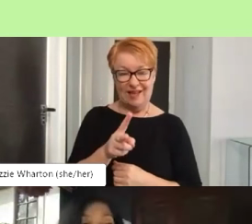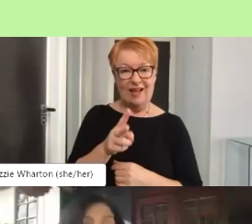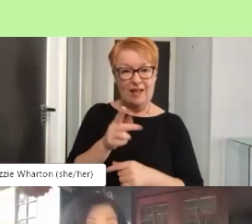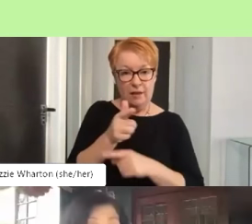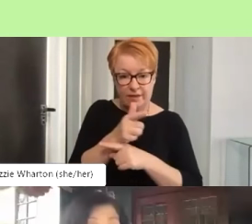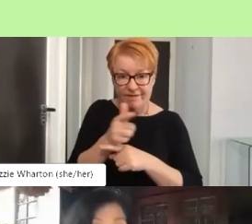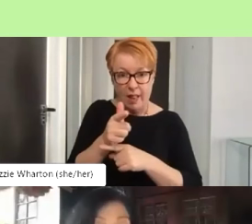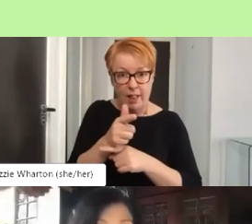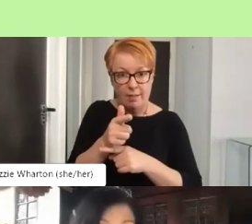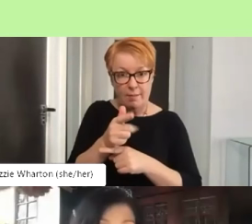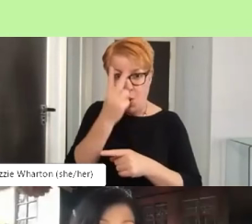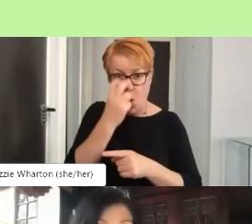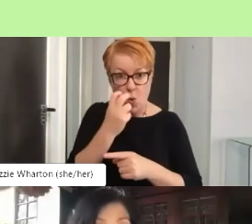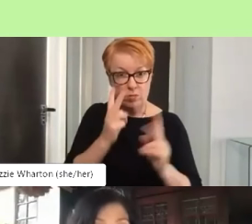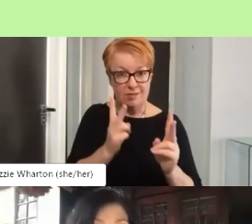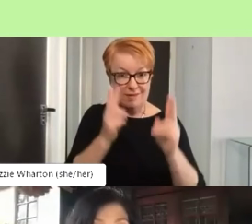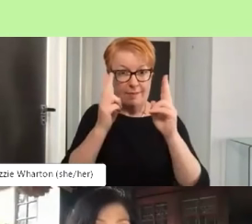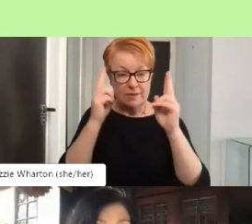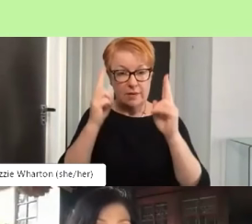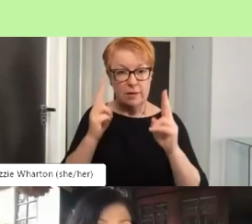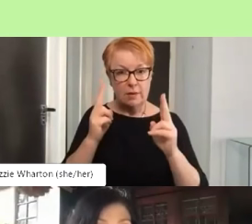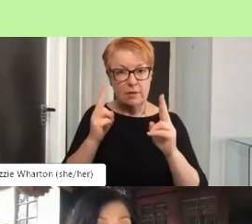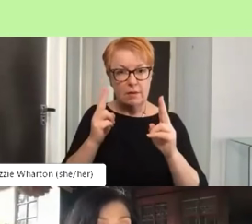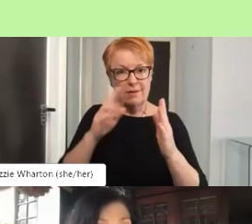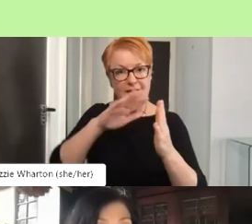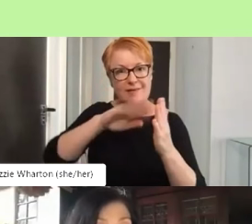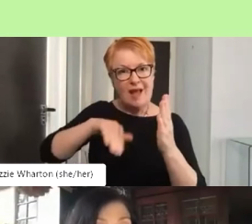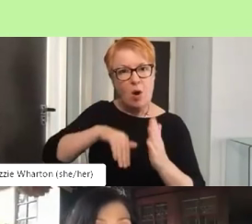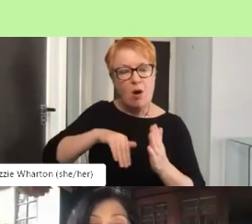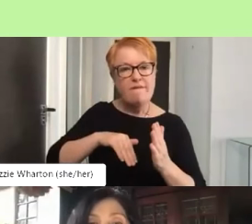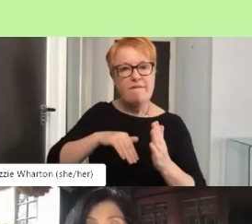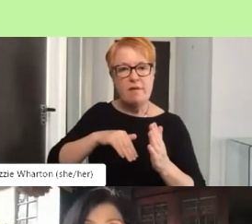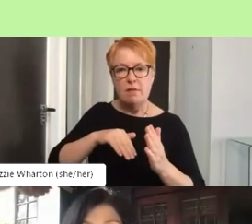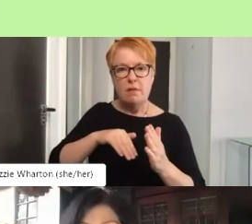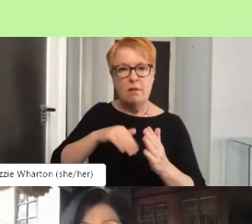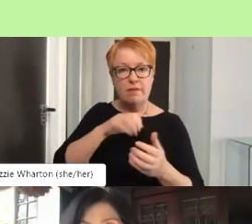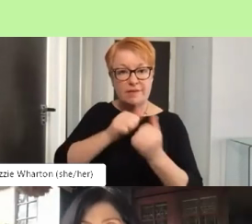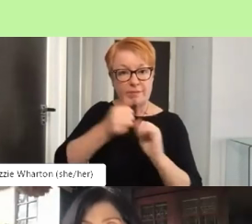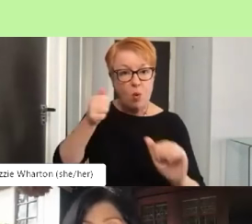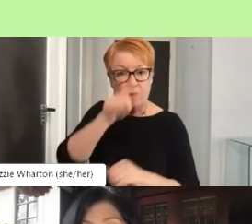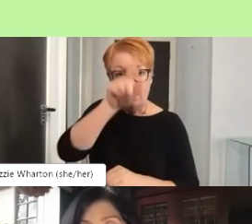are fleeting traces of empire repeating and replicating its practices.